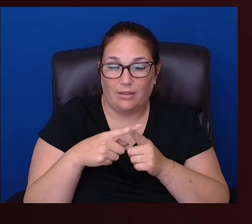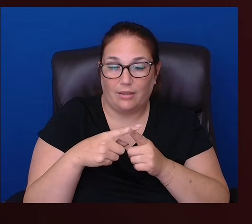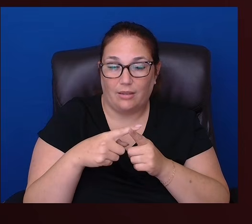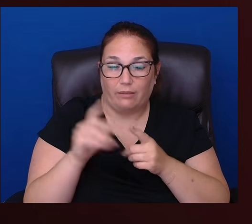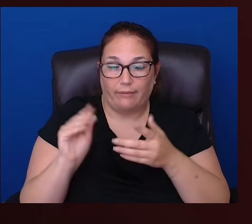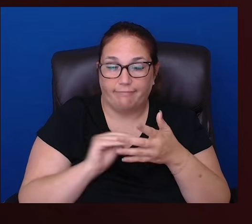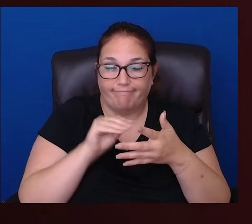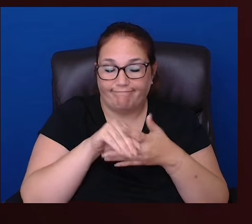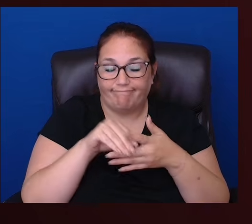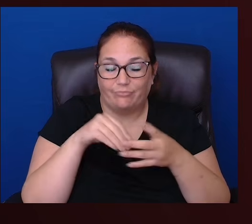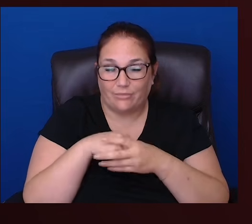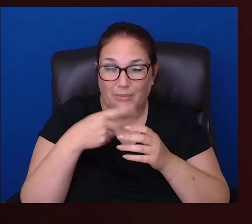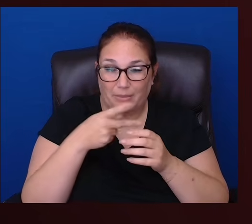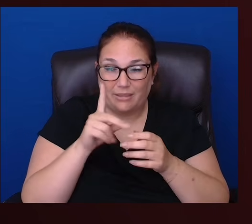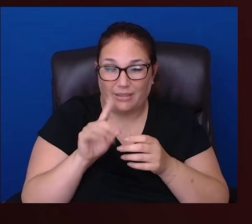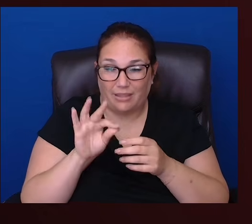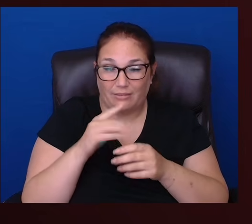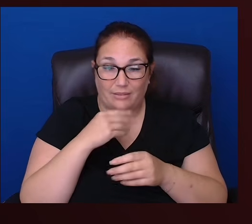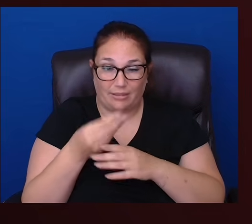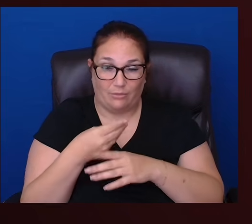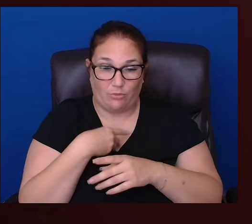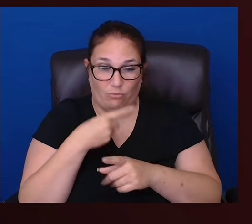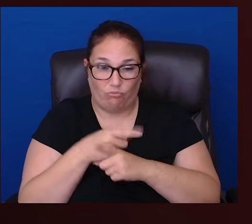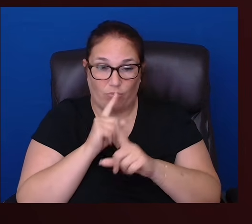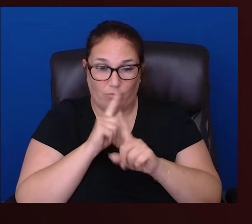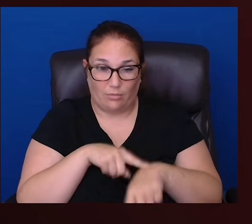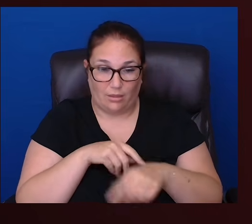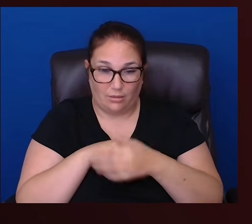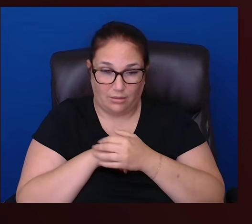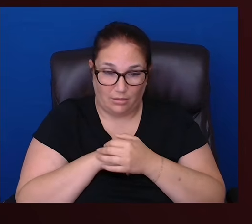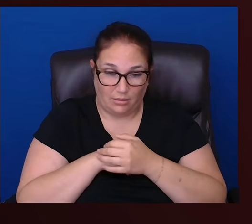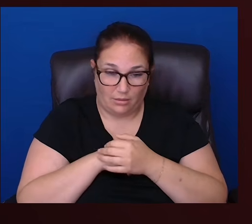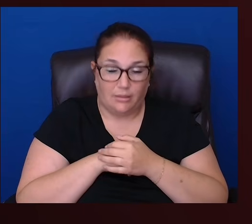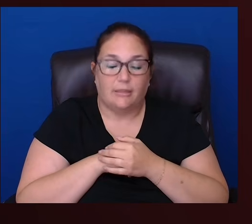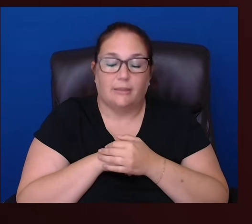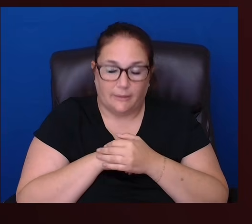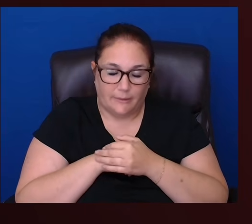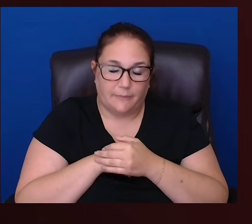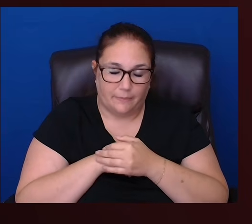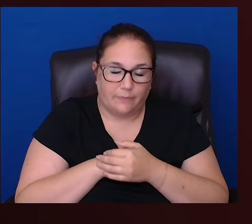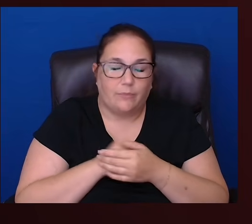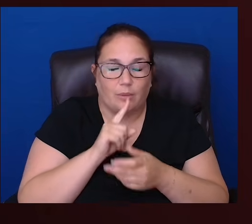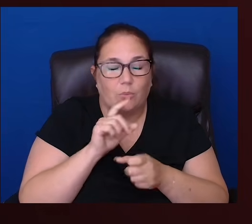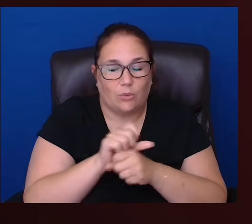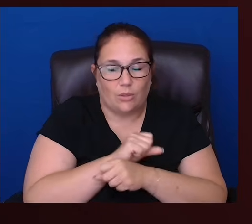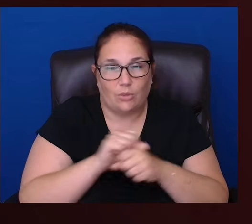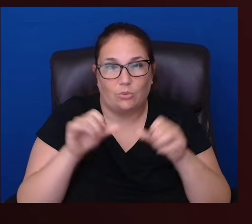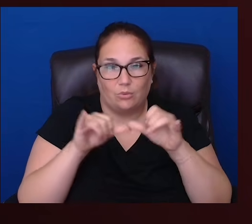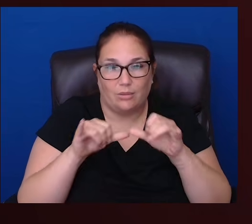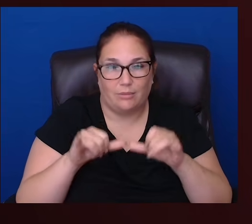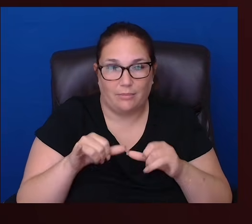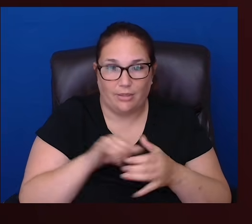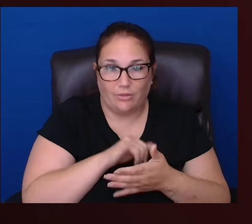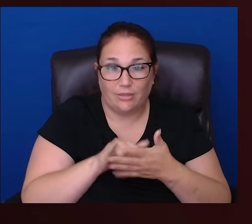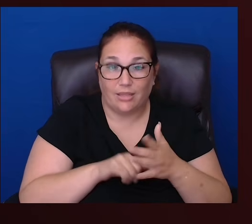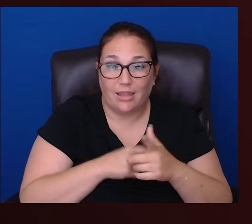does it give me the right response? " And so it will actually measure that and the test will pass or fail